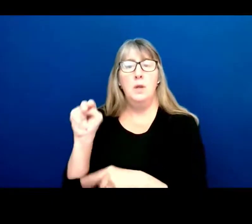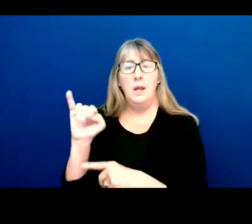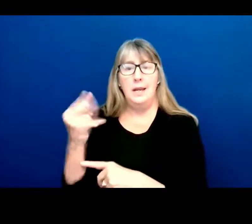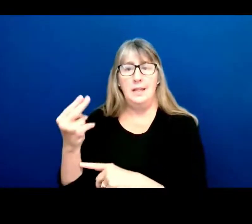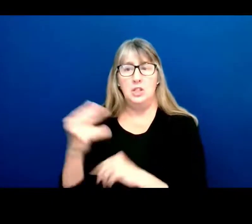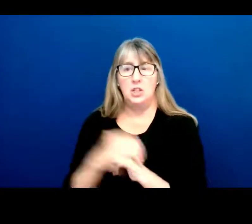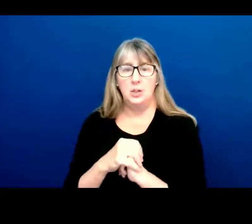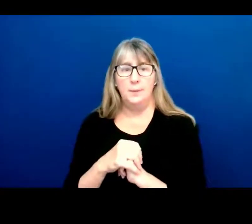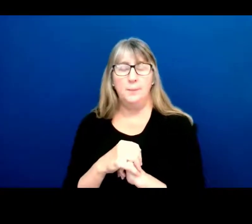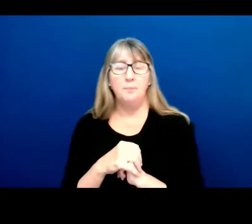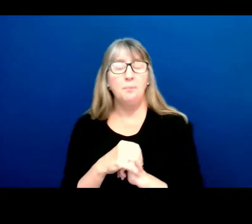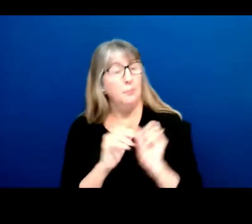Diane Dean: Okay. Thanks.